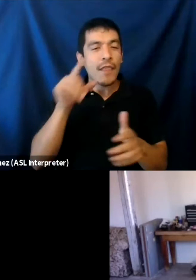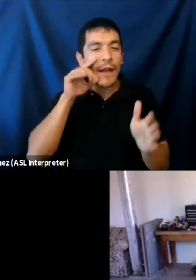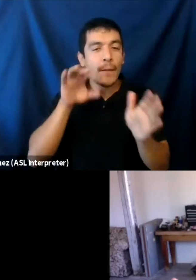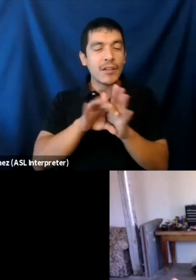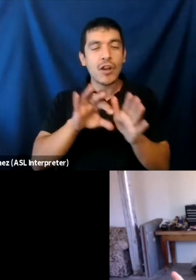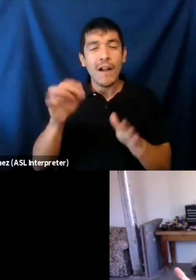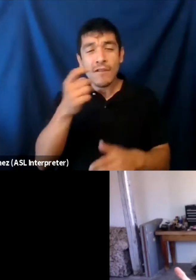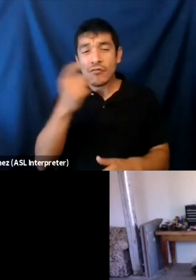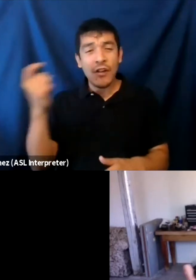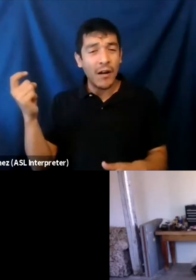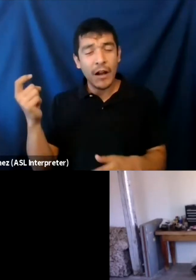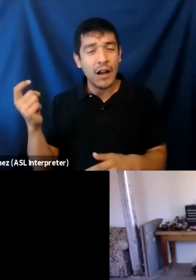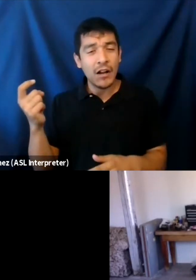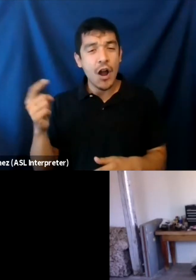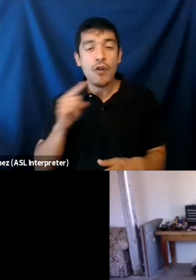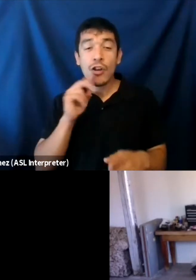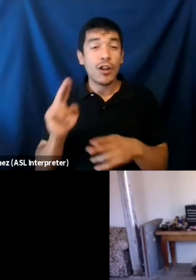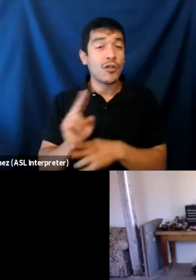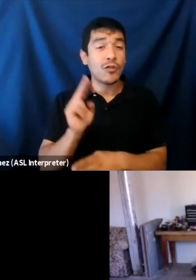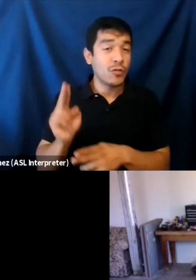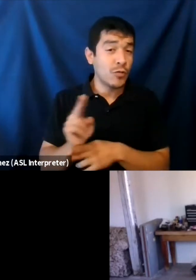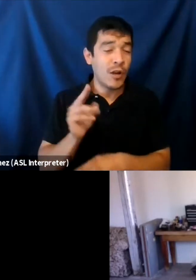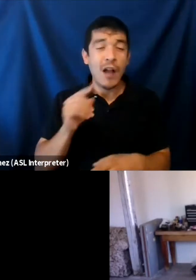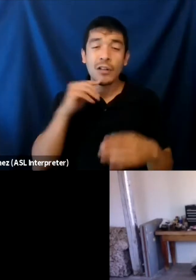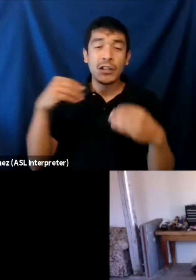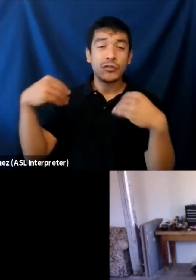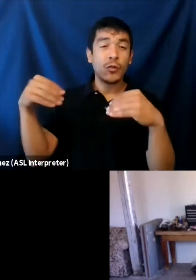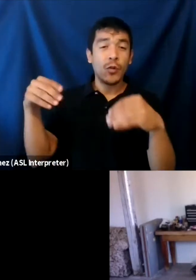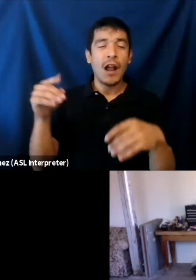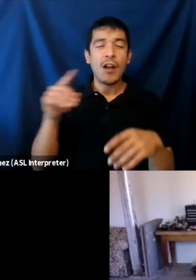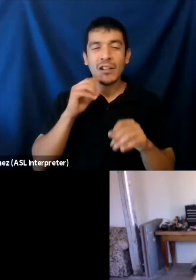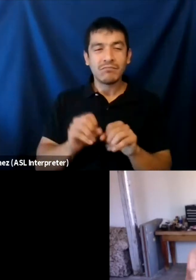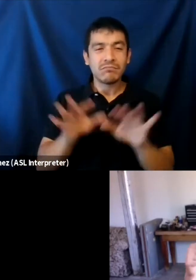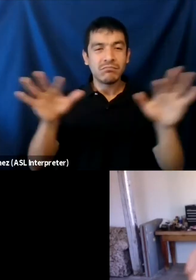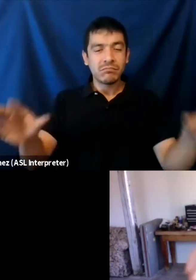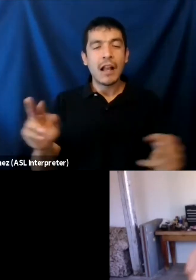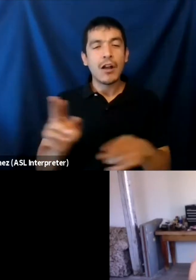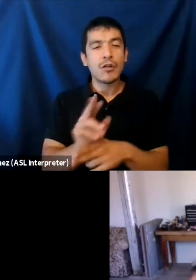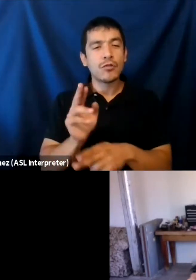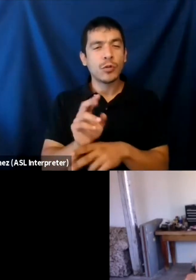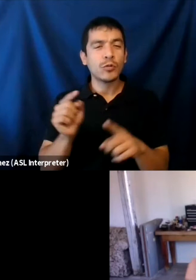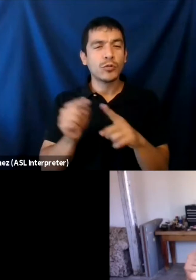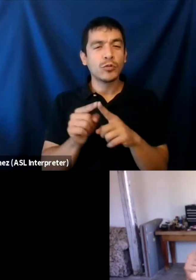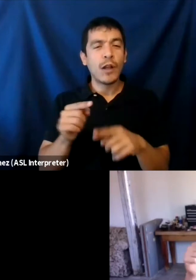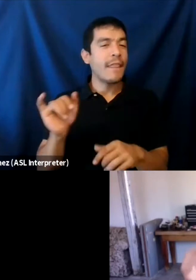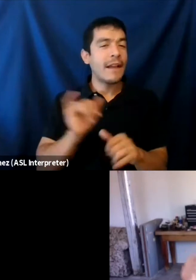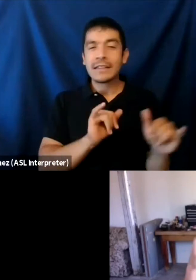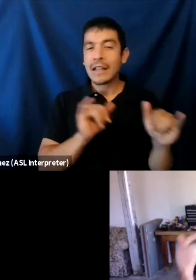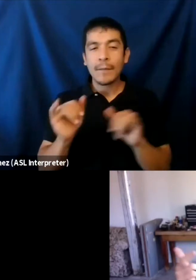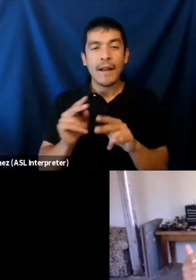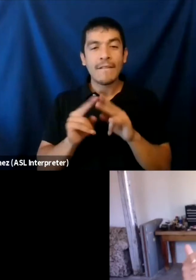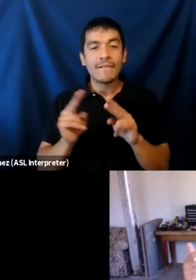are being used and being sold and being distributed and being used for those same very institutions